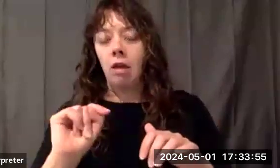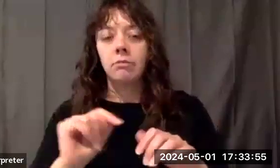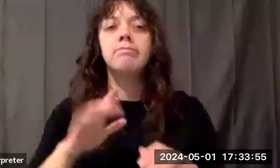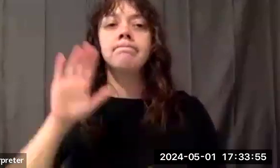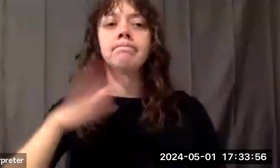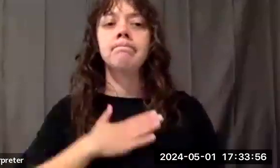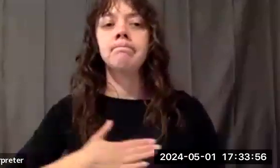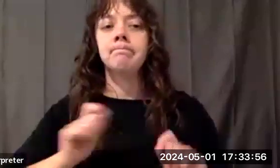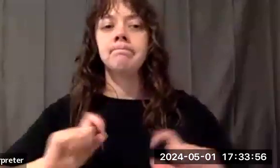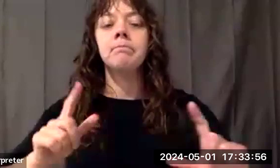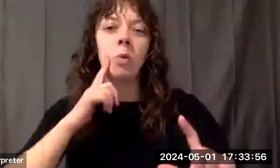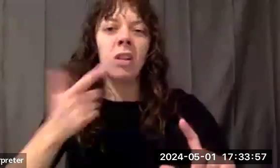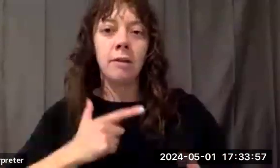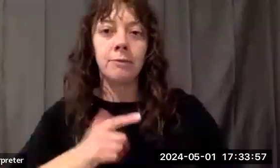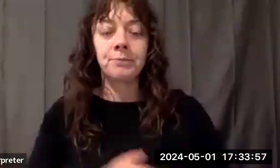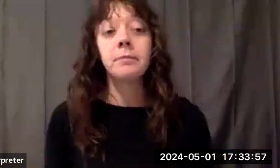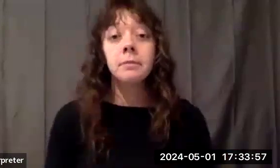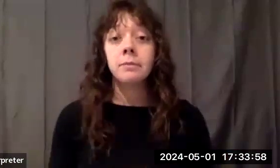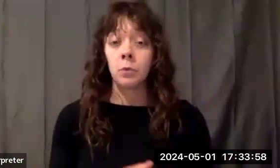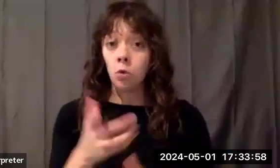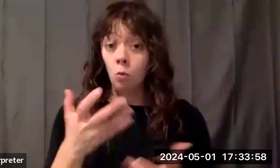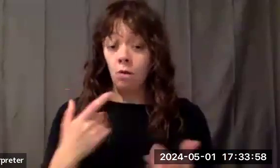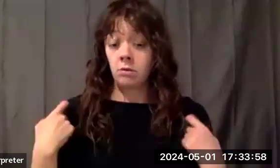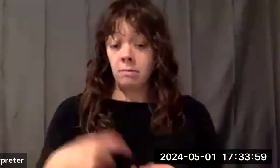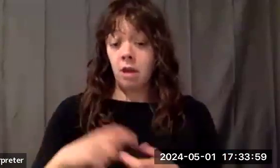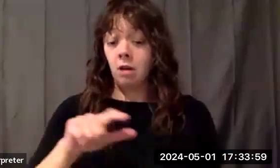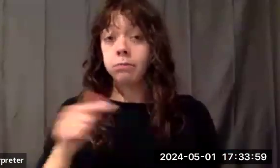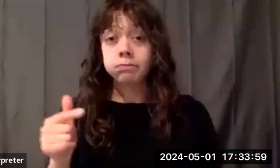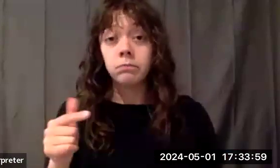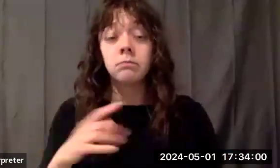to the Spanish interpretation, click on the globe shaped icon in the bottom right